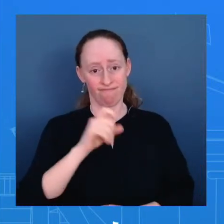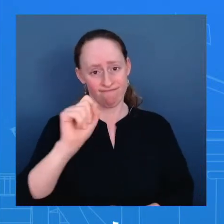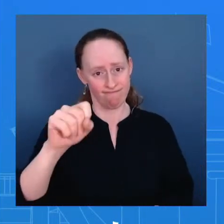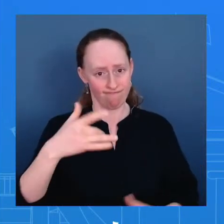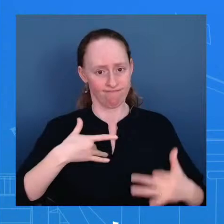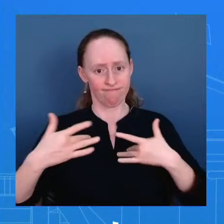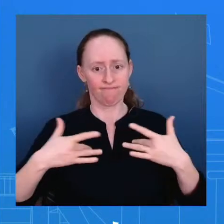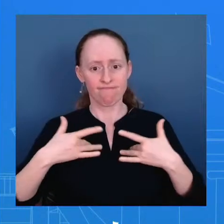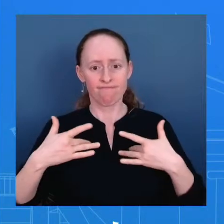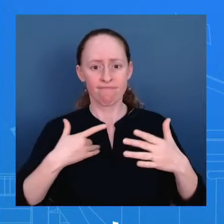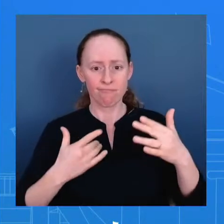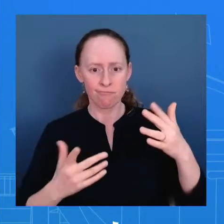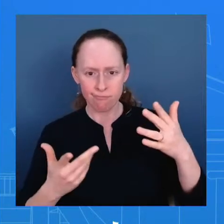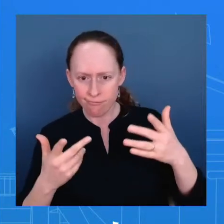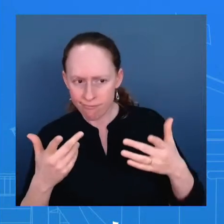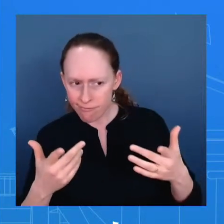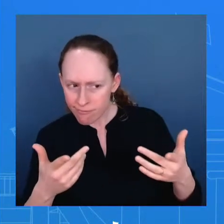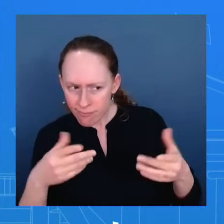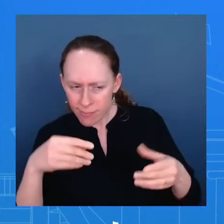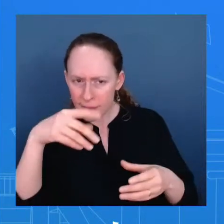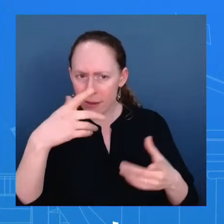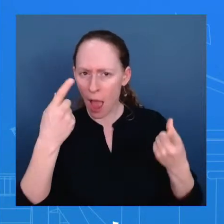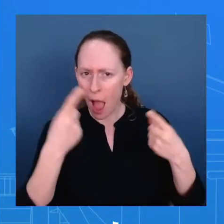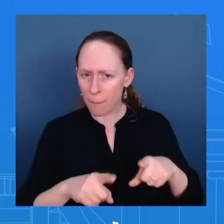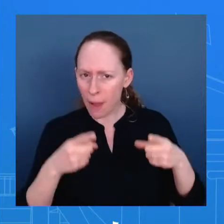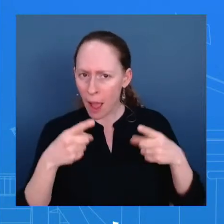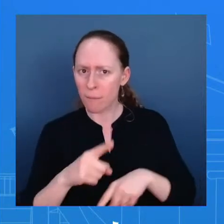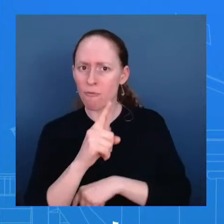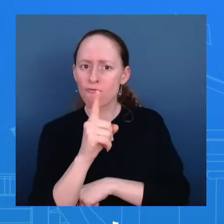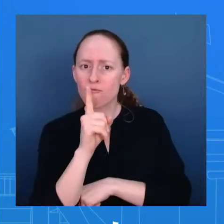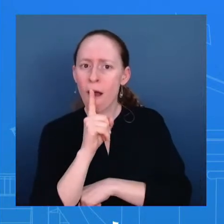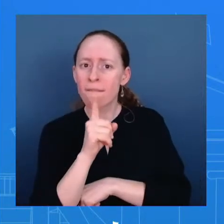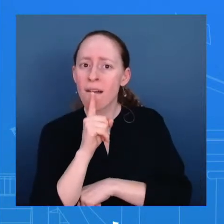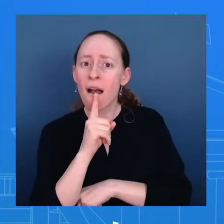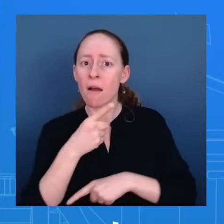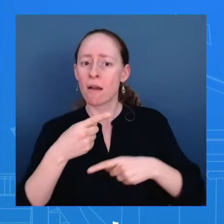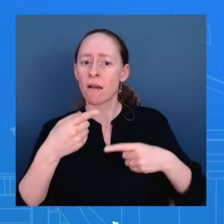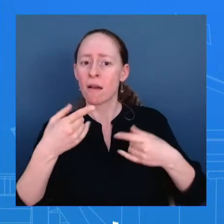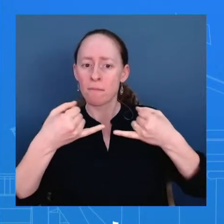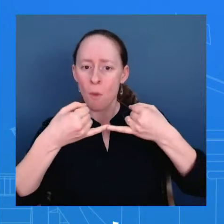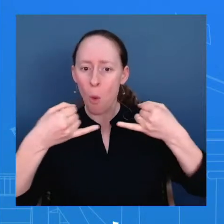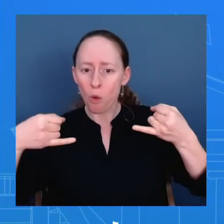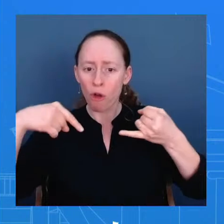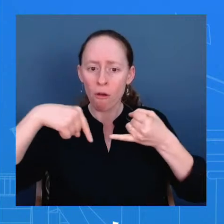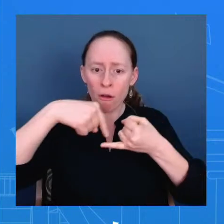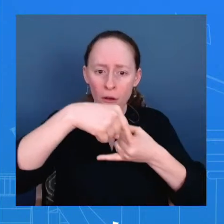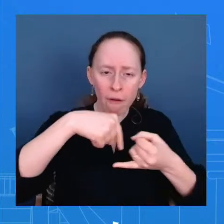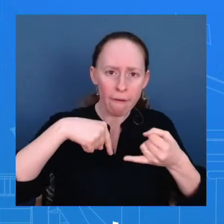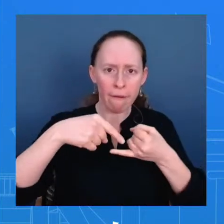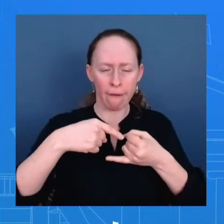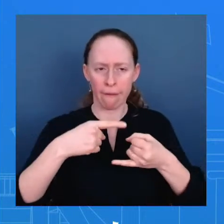and also the Erez crossing -- I know I just mentioned that's a new crossing, but we want to get more in -- as well as the ability of humanitarian partners